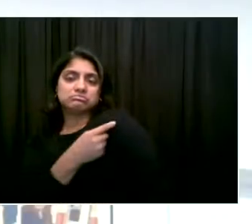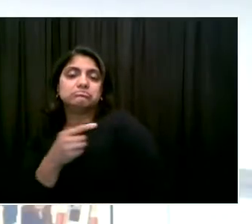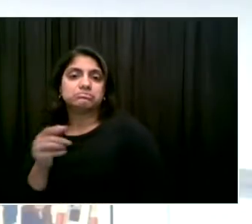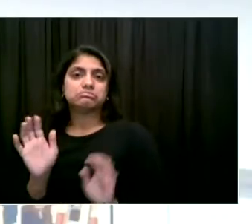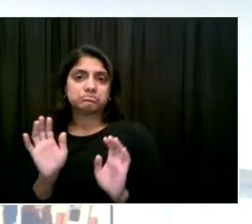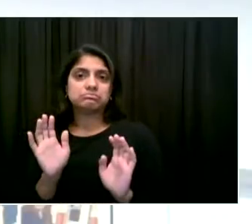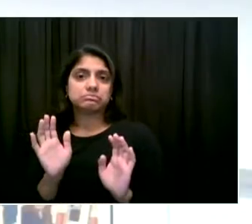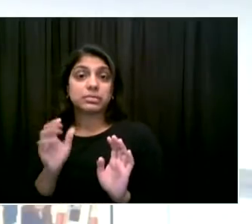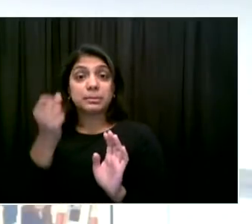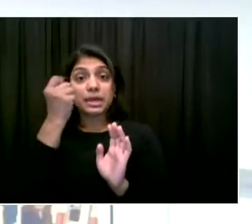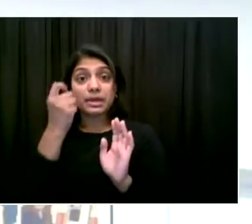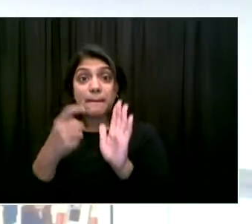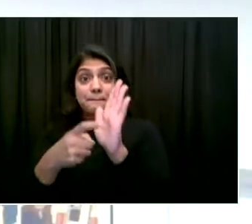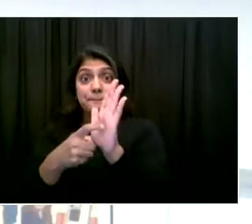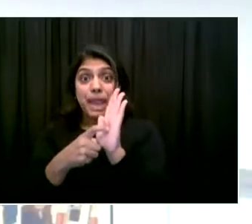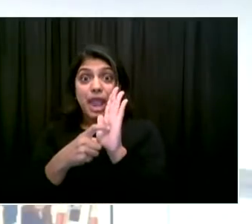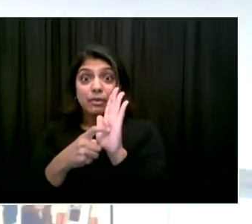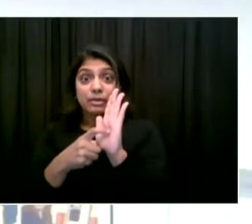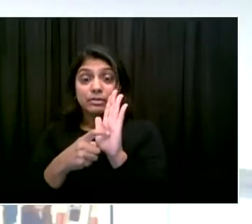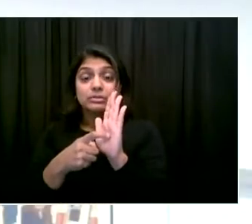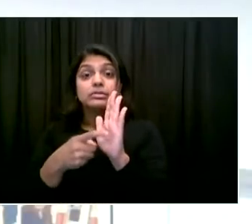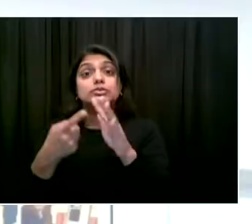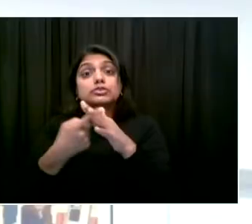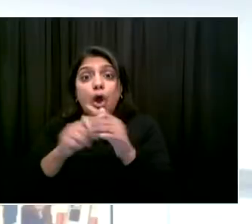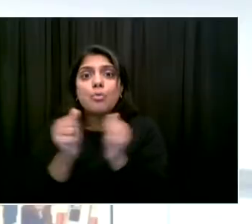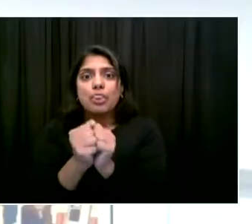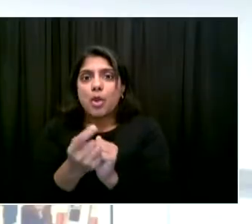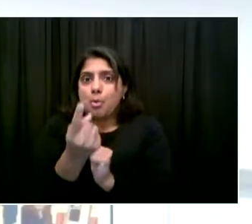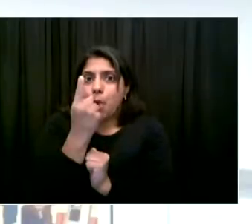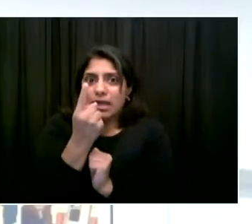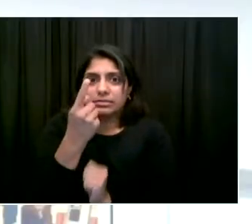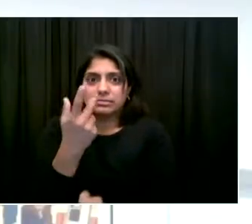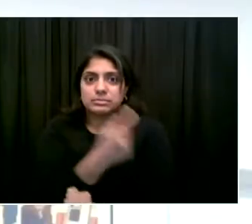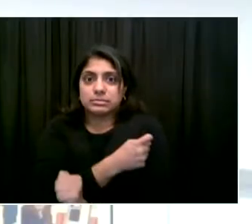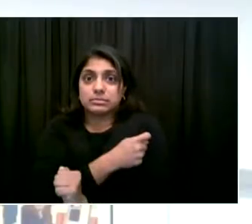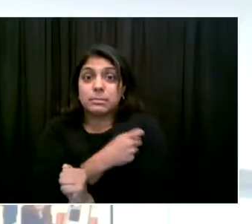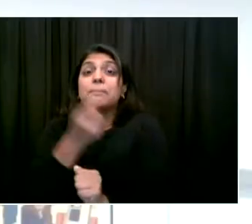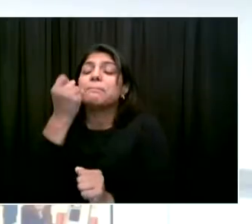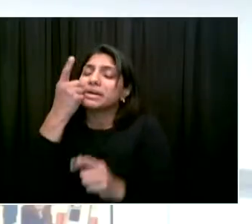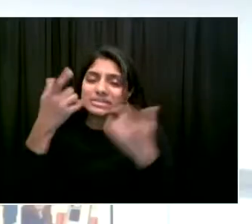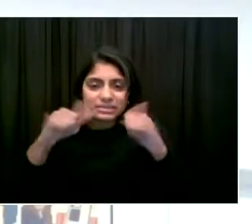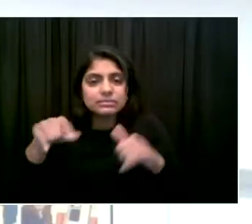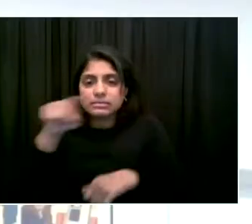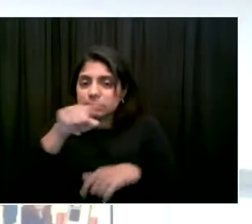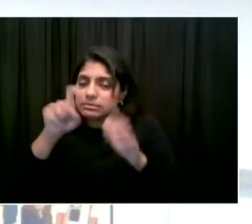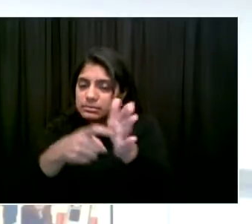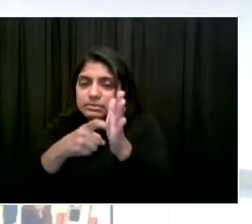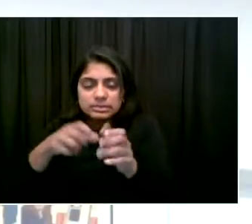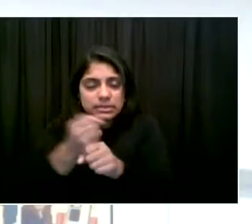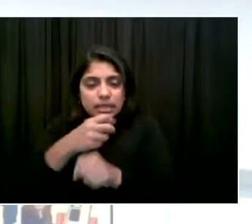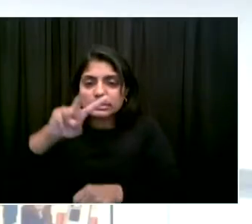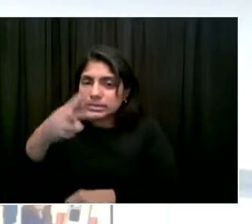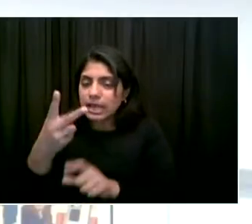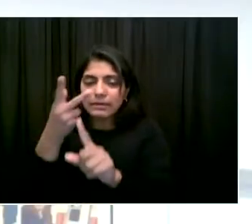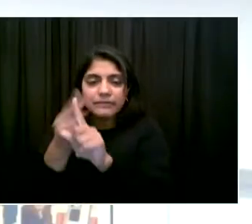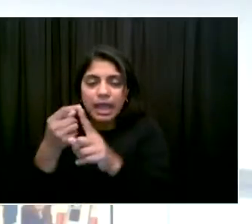JOHNSON & JOHNSON VACCINE. HAS BEEN THE CASE FOR ALL OF OUR EMPLOYER